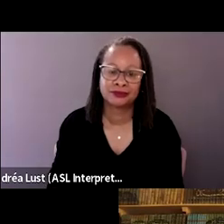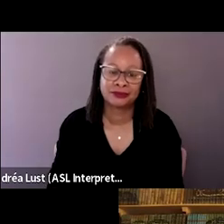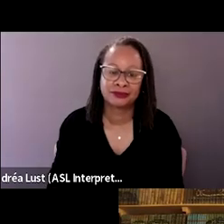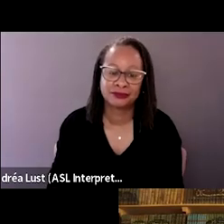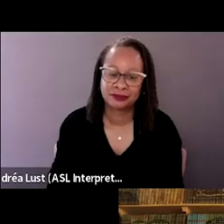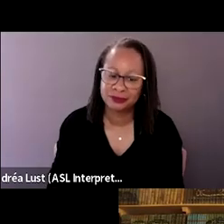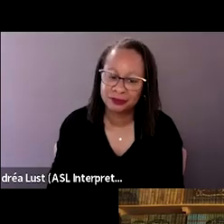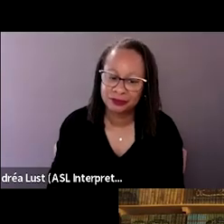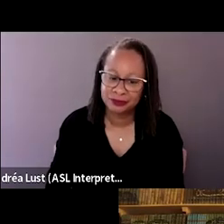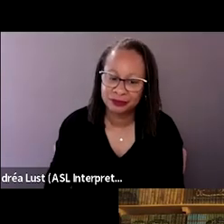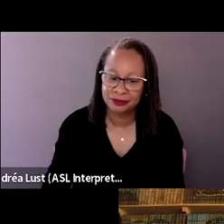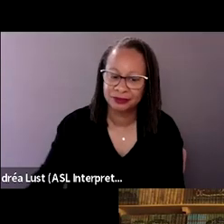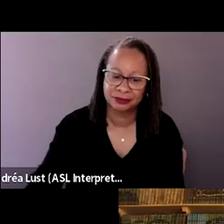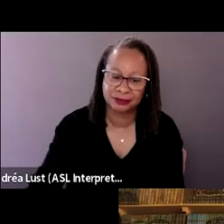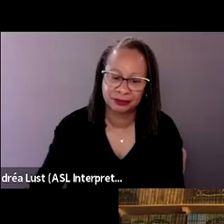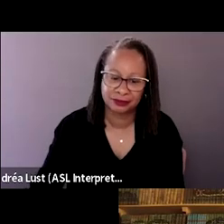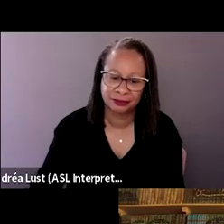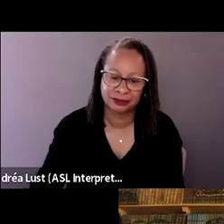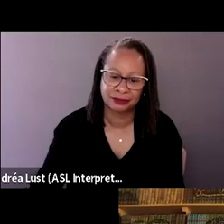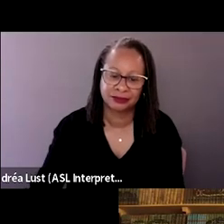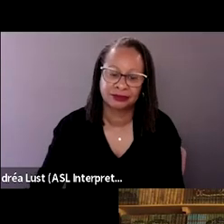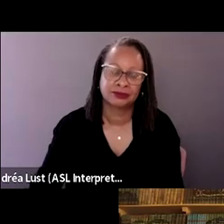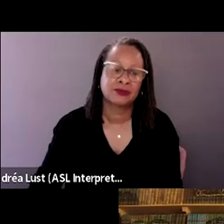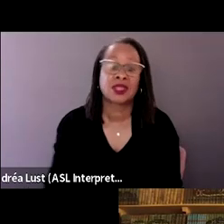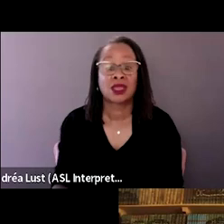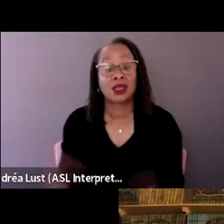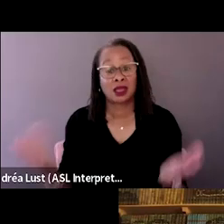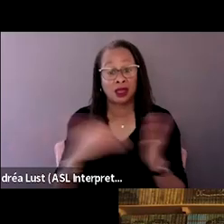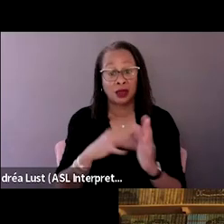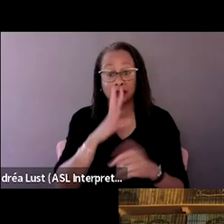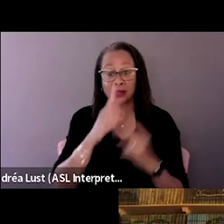But almost every festival in the industry participating.